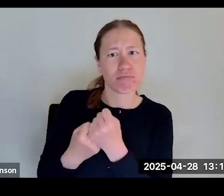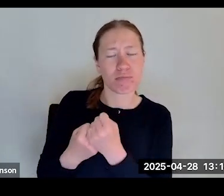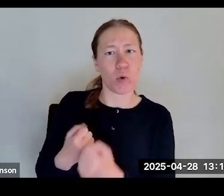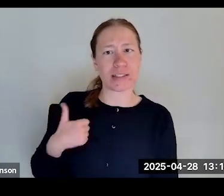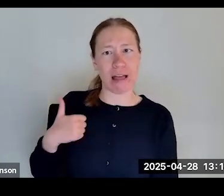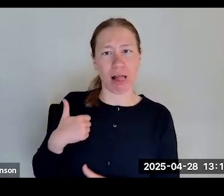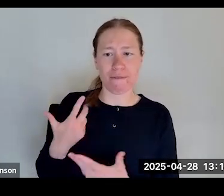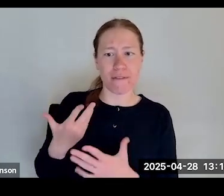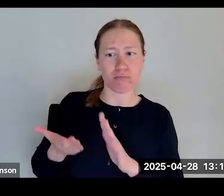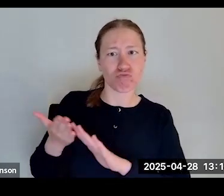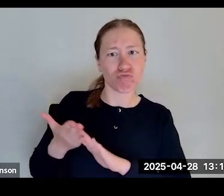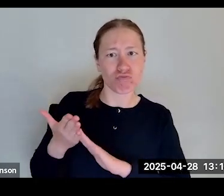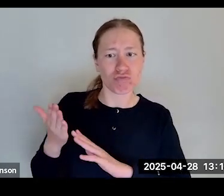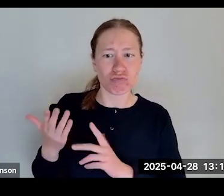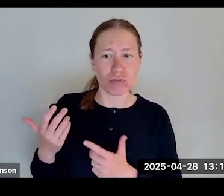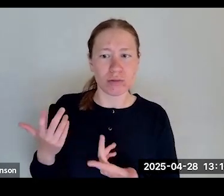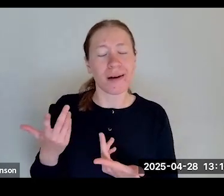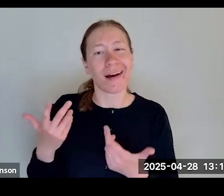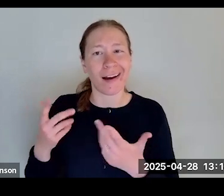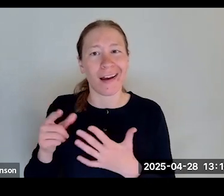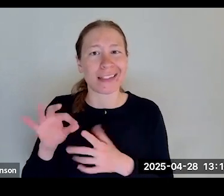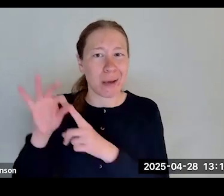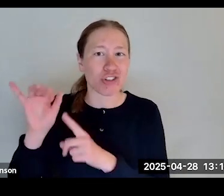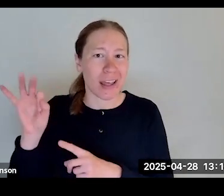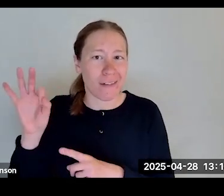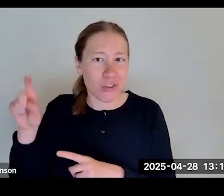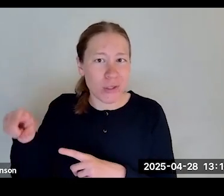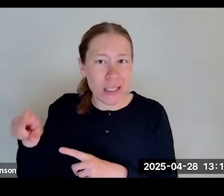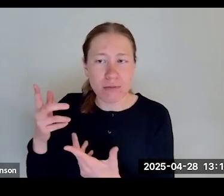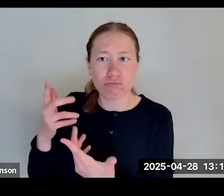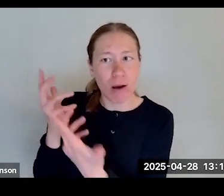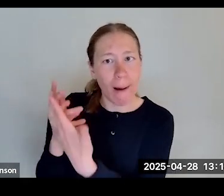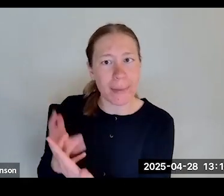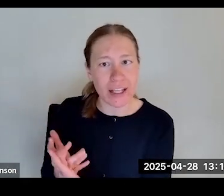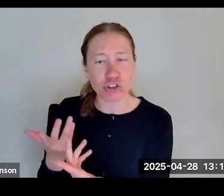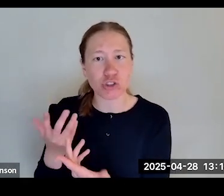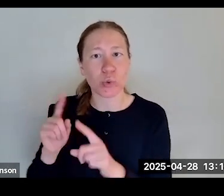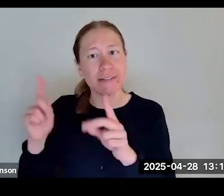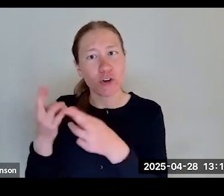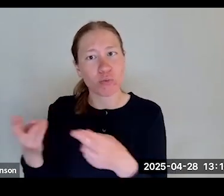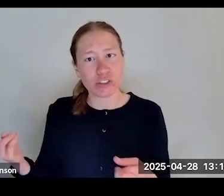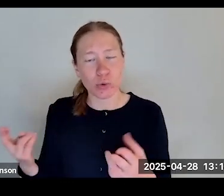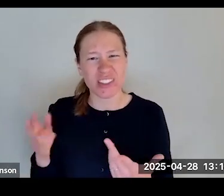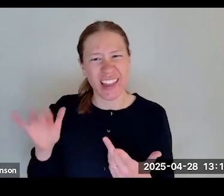or requesting accommodations or different resources. And then the feeling of being overlooked for team activities.